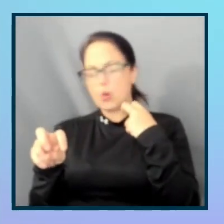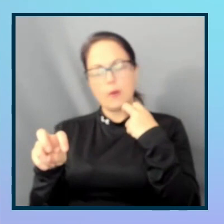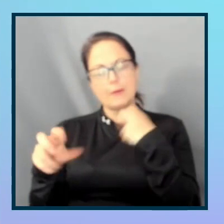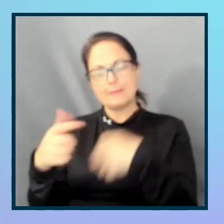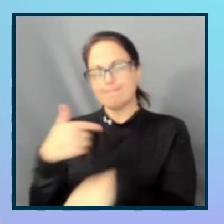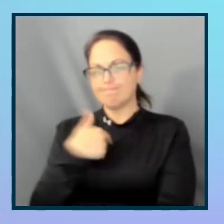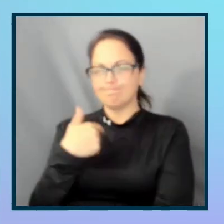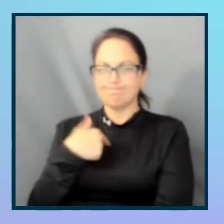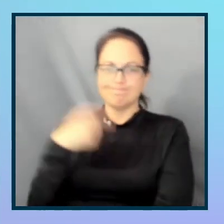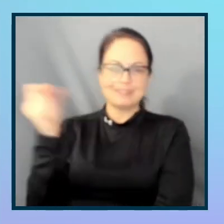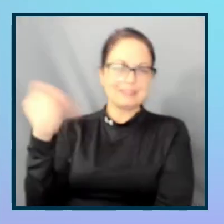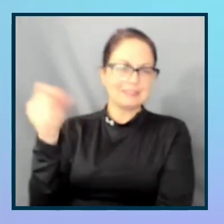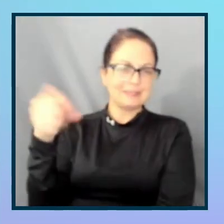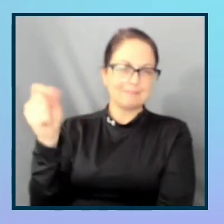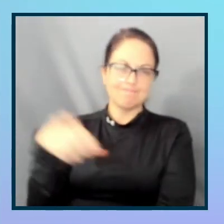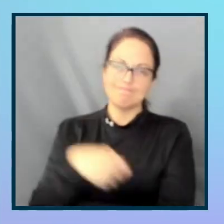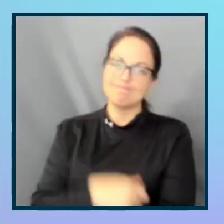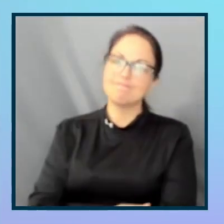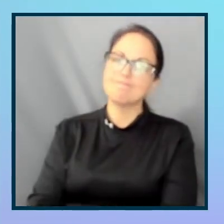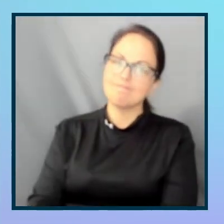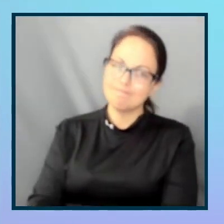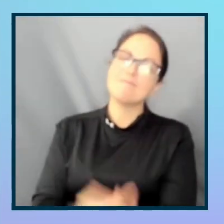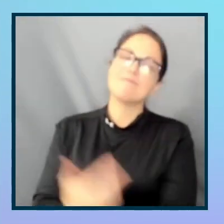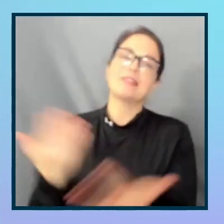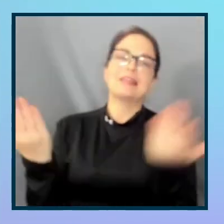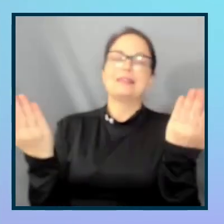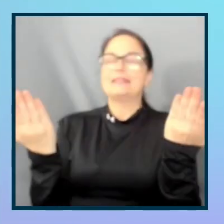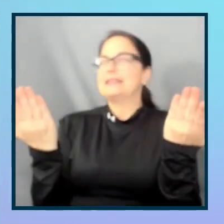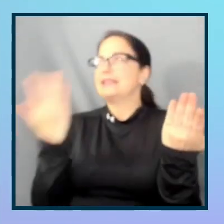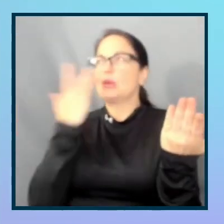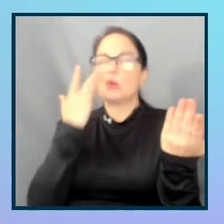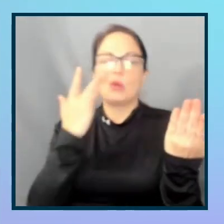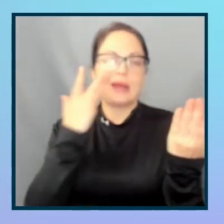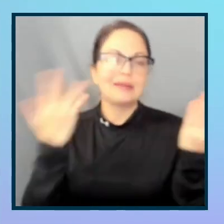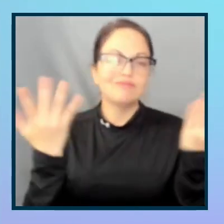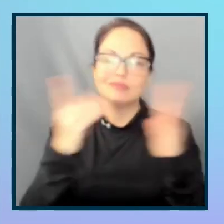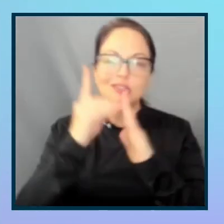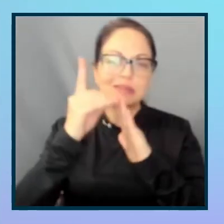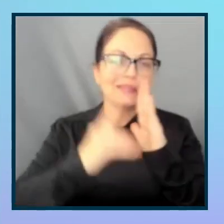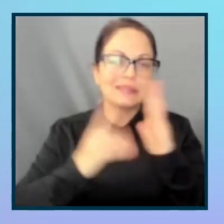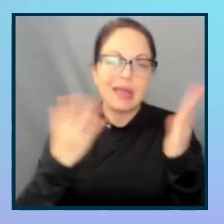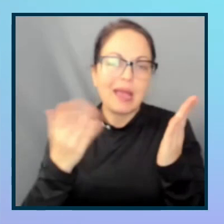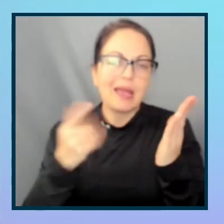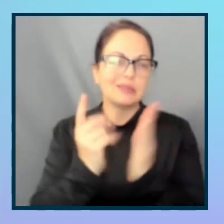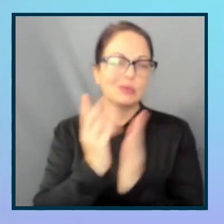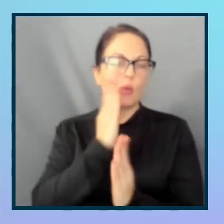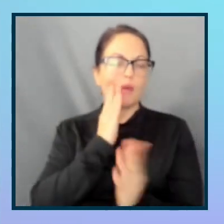because just the nature of design, and especially visual designers,